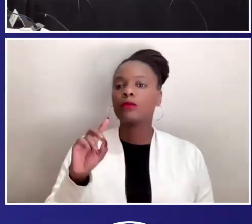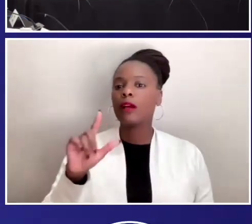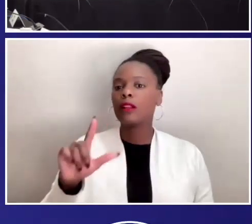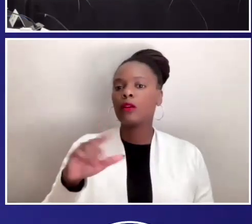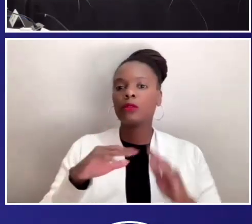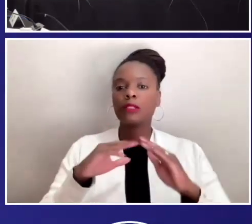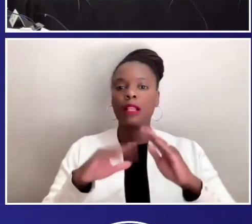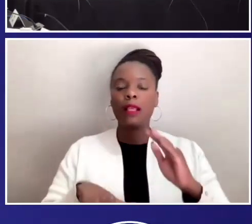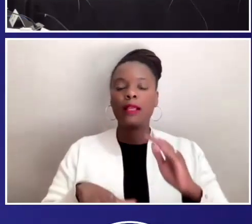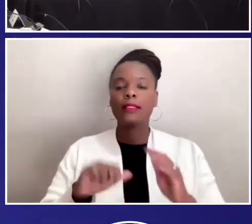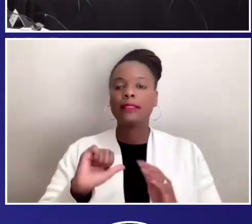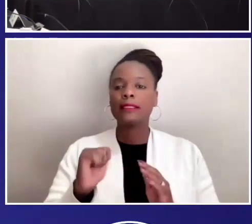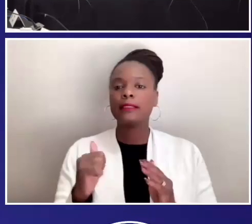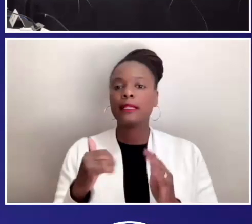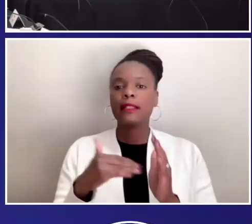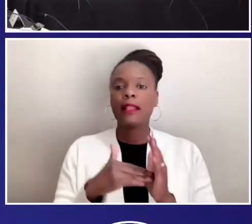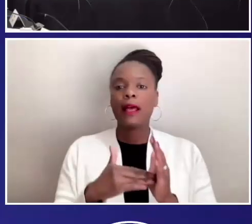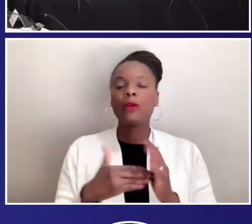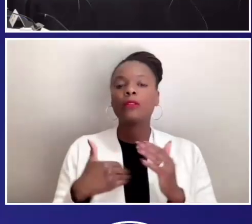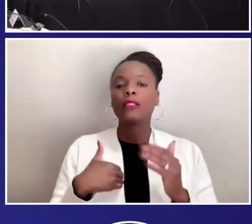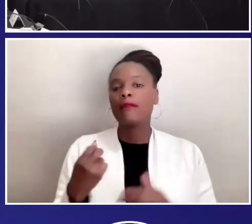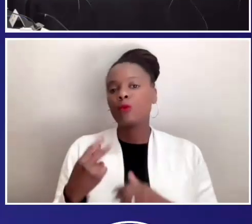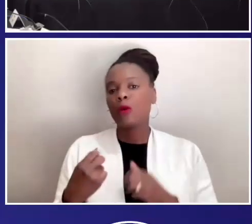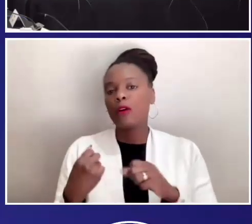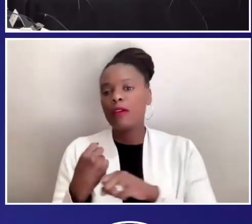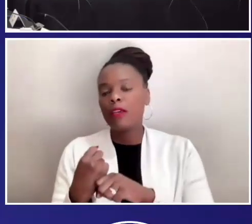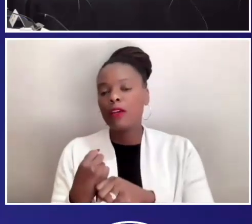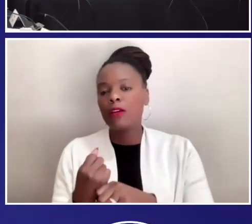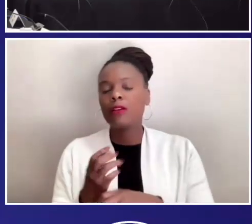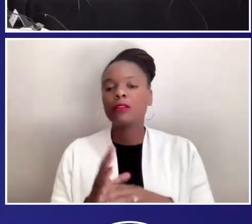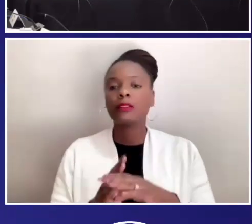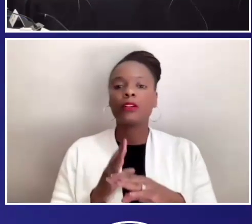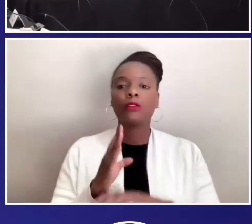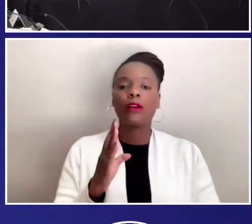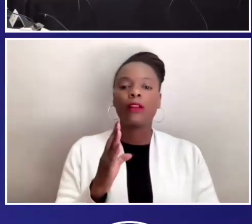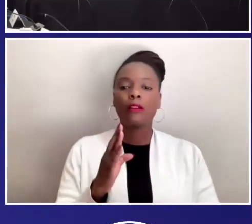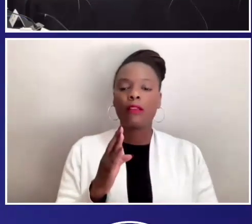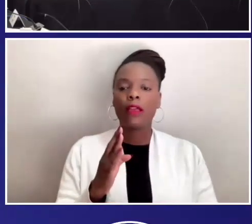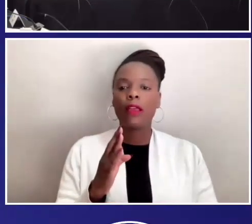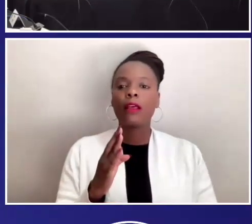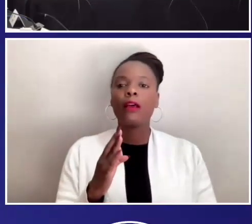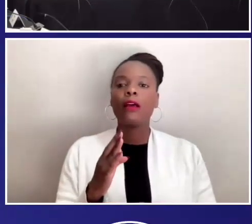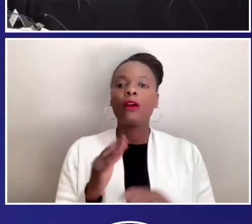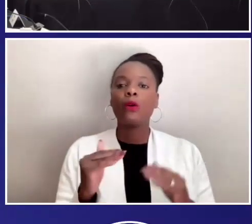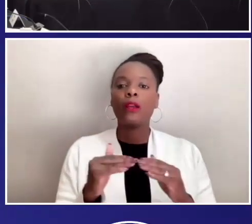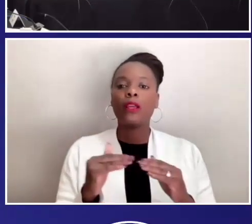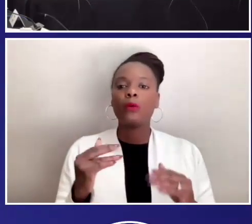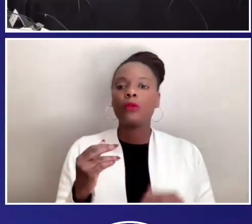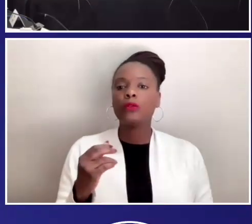they have 12 years. Greater than or equal to $10,000, but less than 20, they have 15 years.